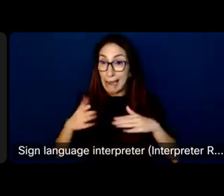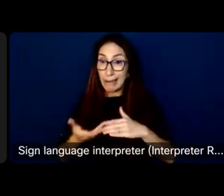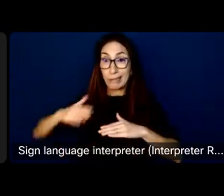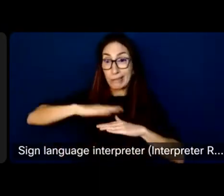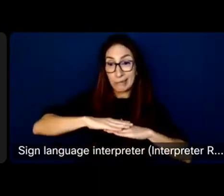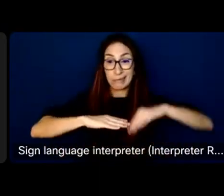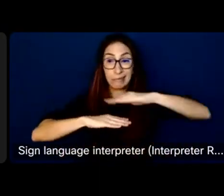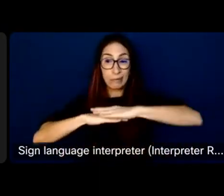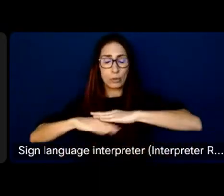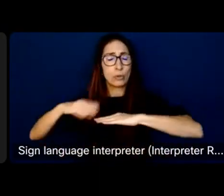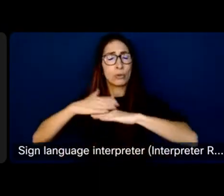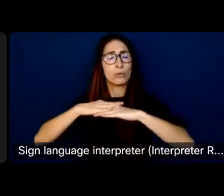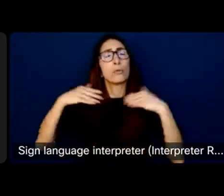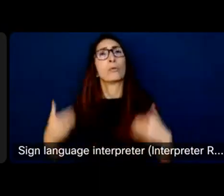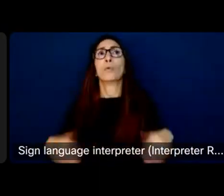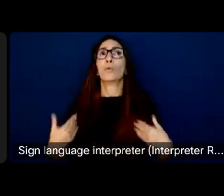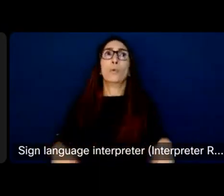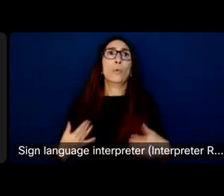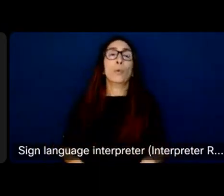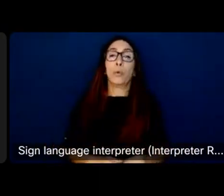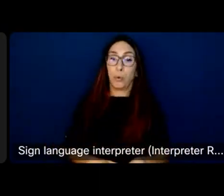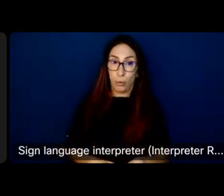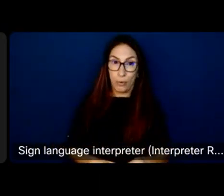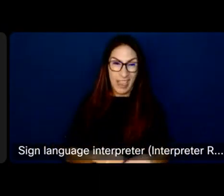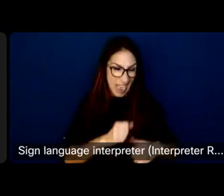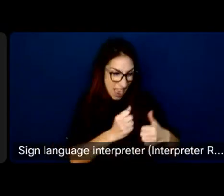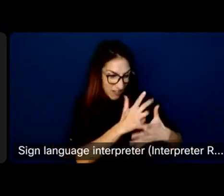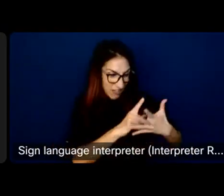when it comes to HIV is connected to the other and adds